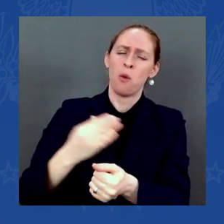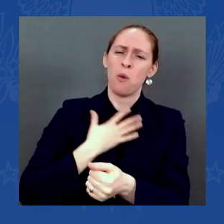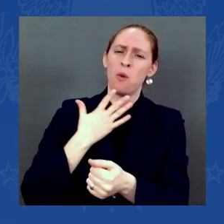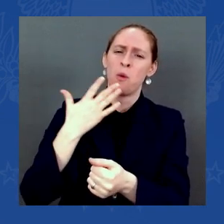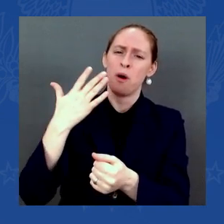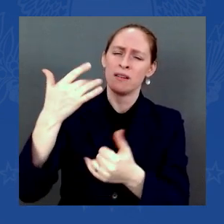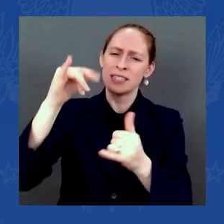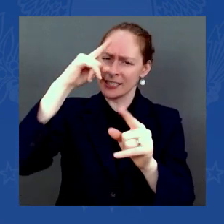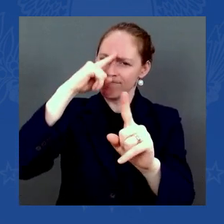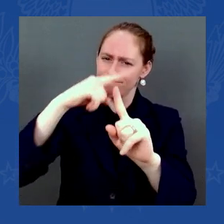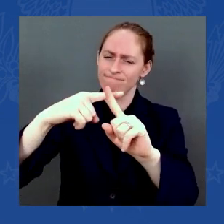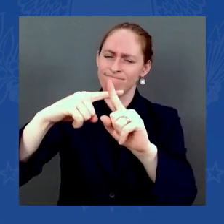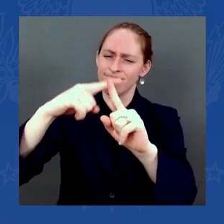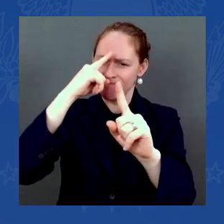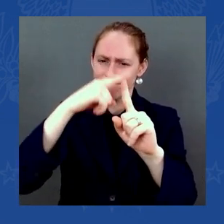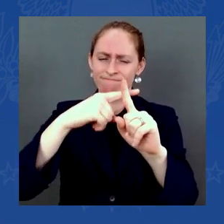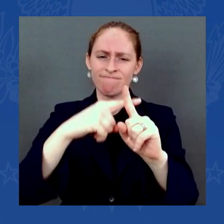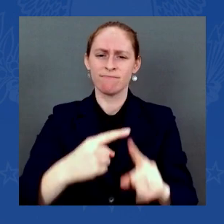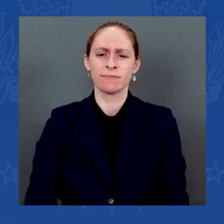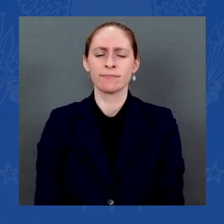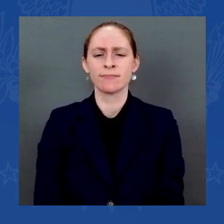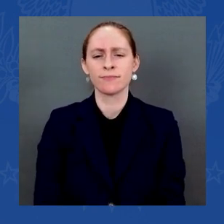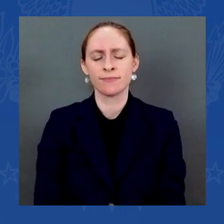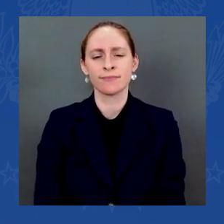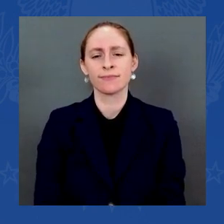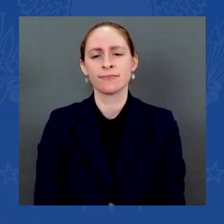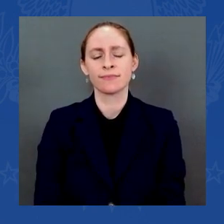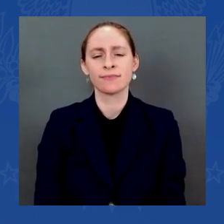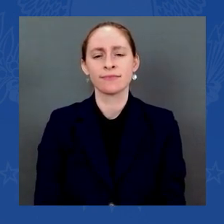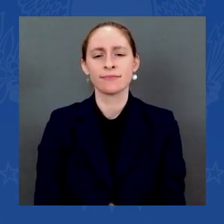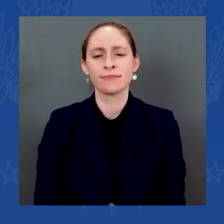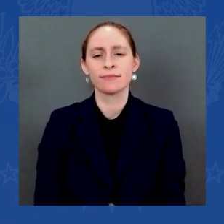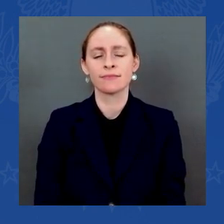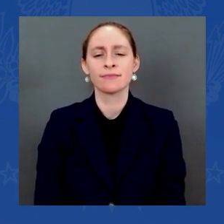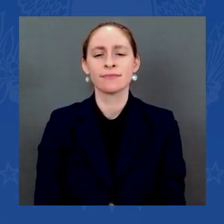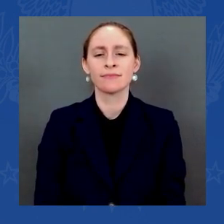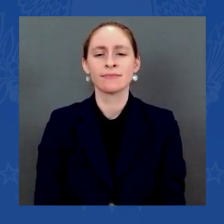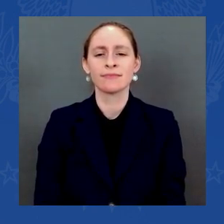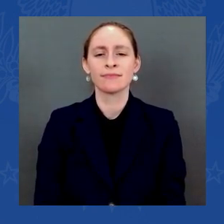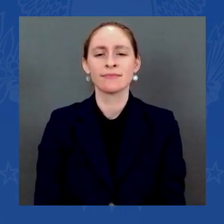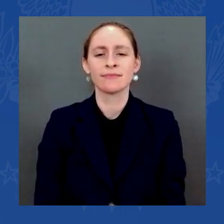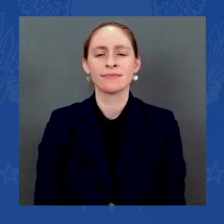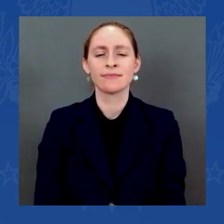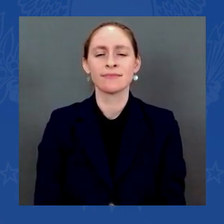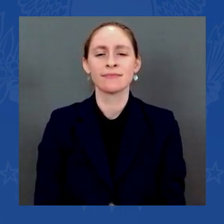in physical therapy, and whose dad died of ALS. Alex Mackler.